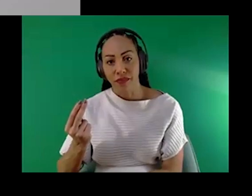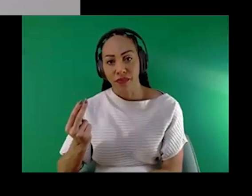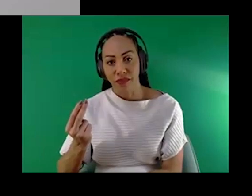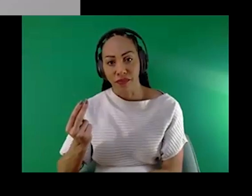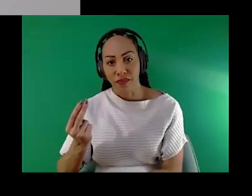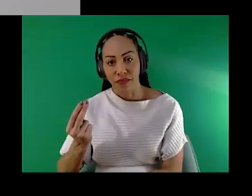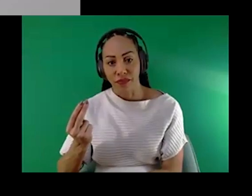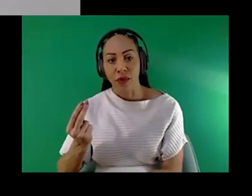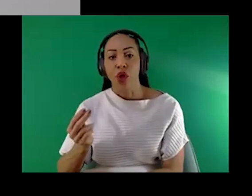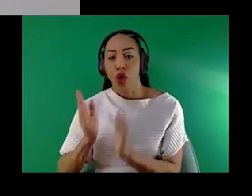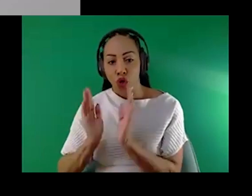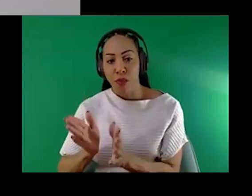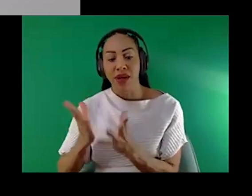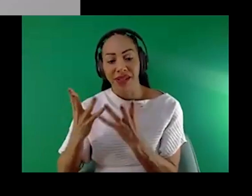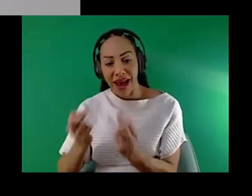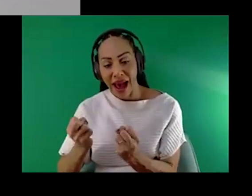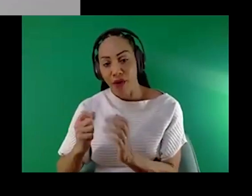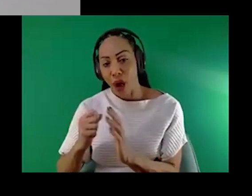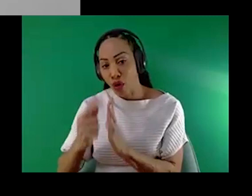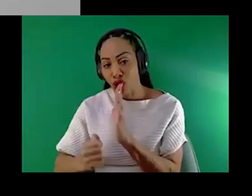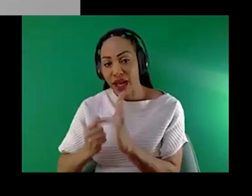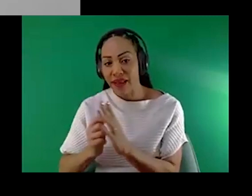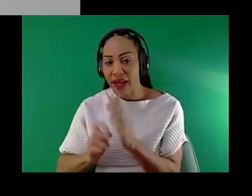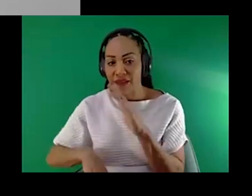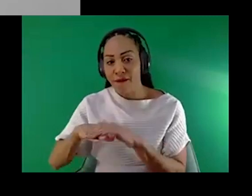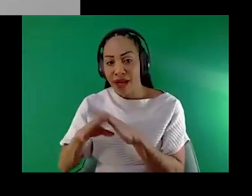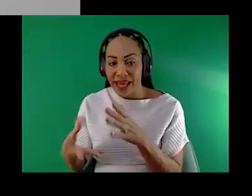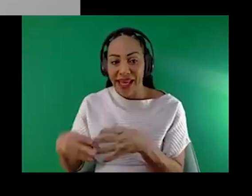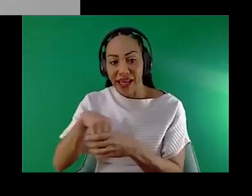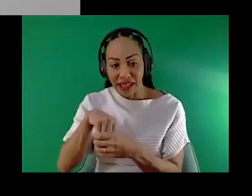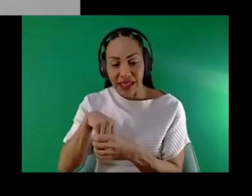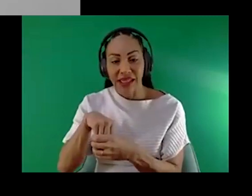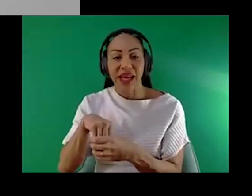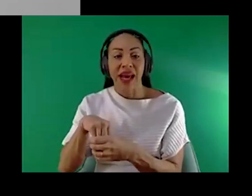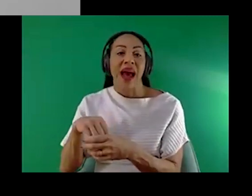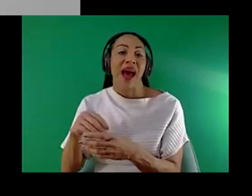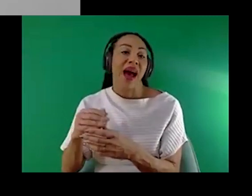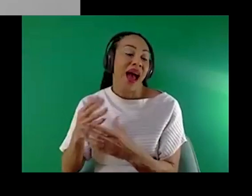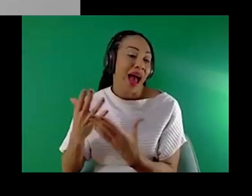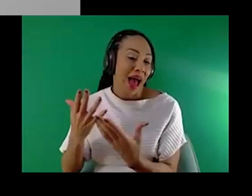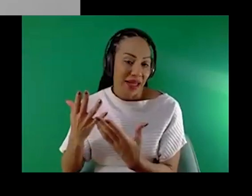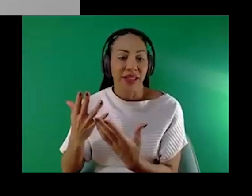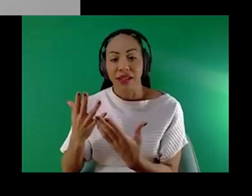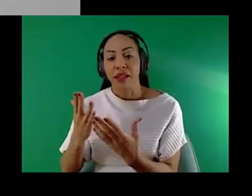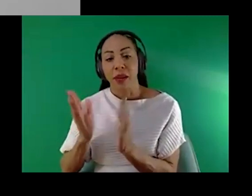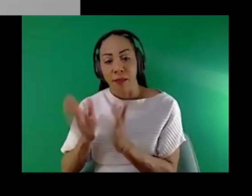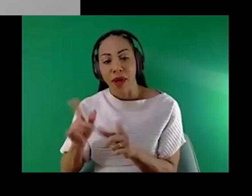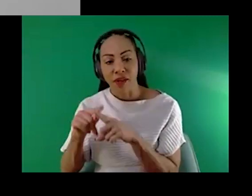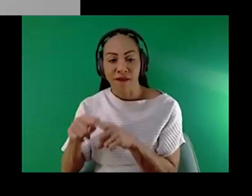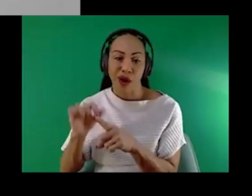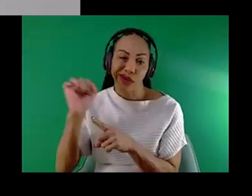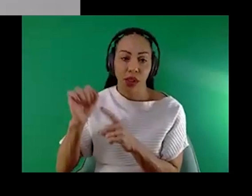out involving several entities be it a company or not anyway you must have the